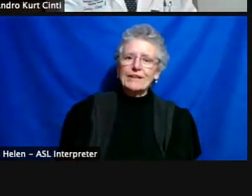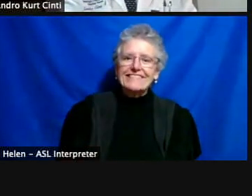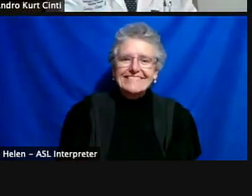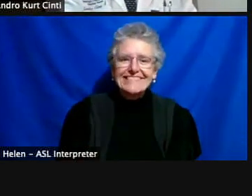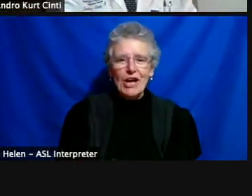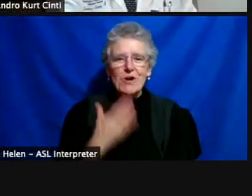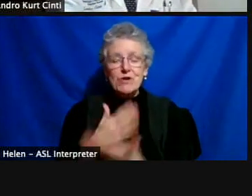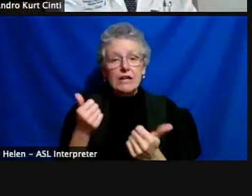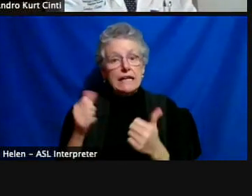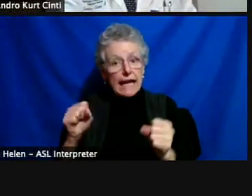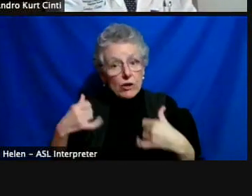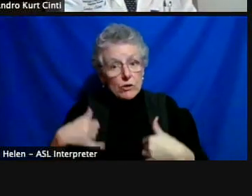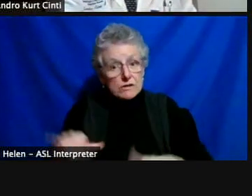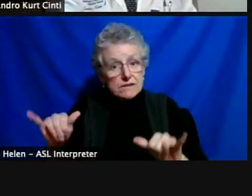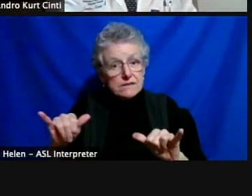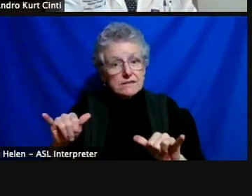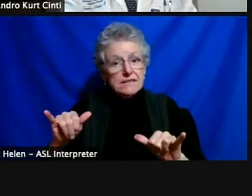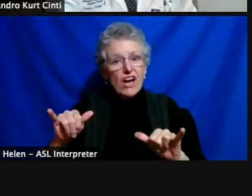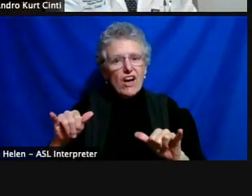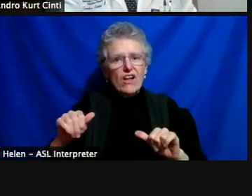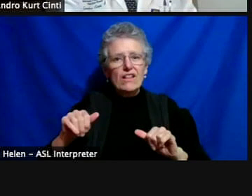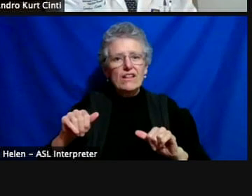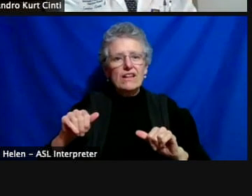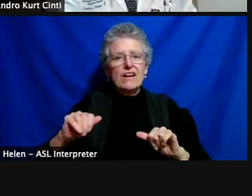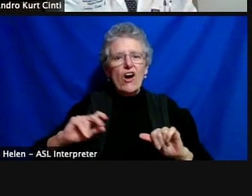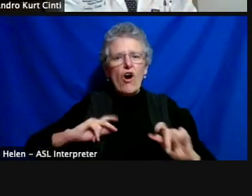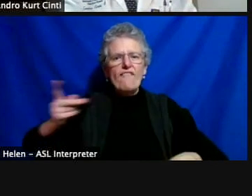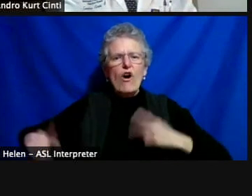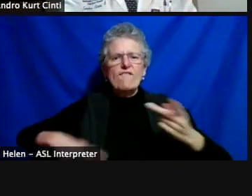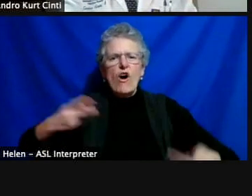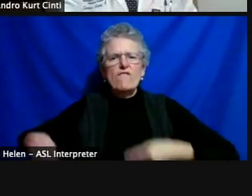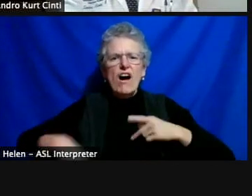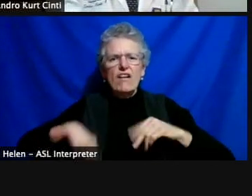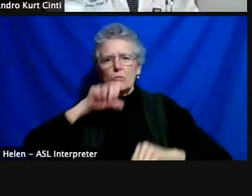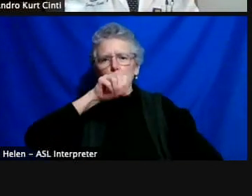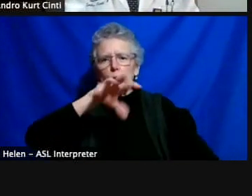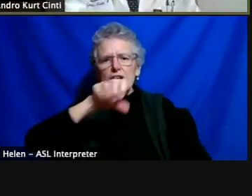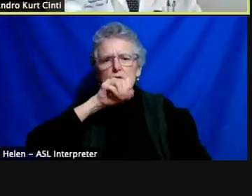Can you still share the virus after receiving the vaccine and what precautions should be taken?